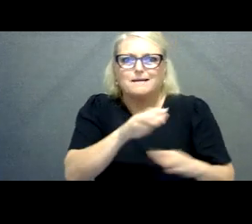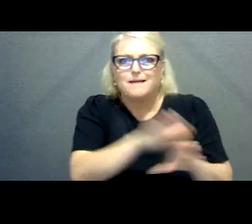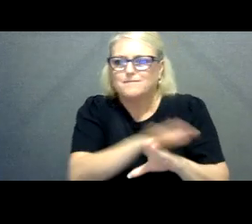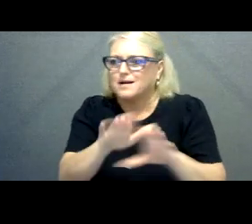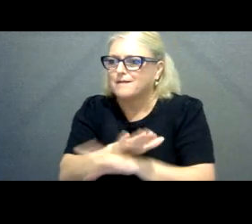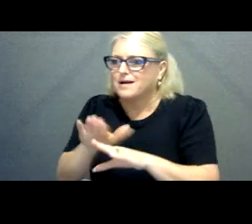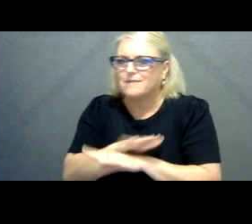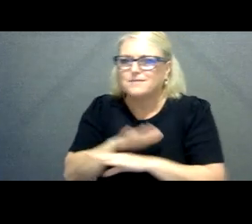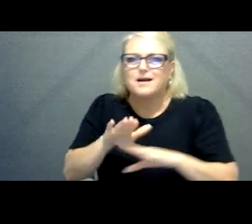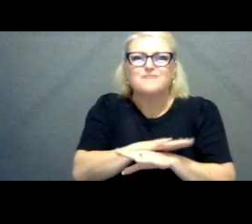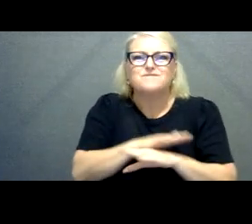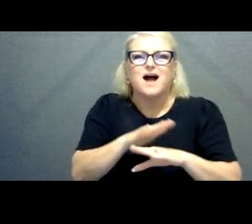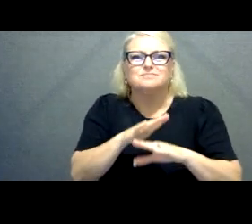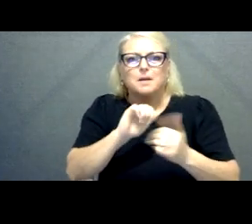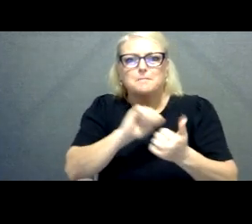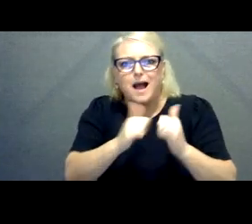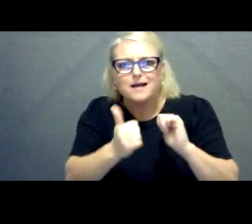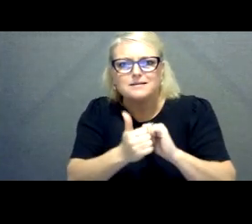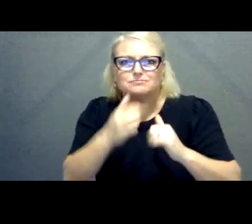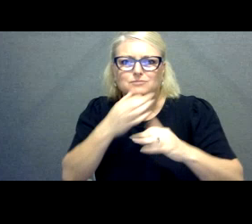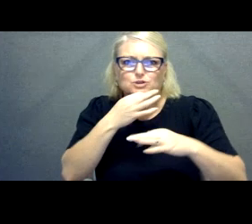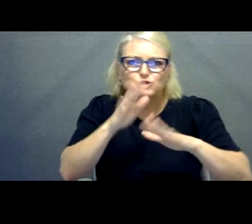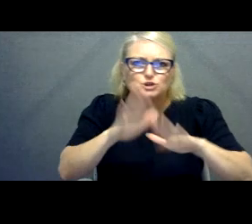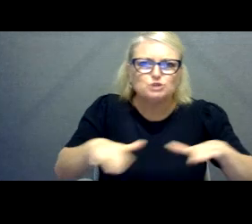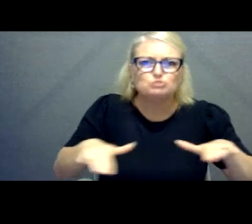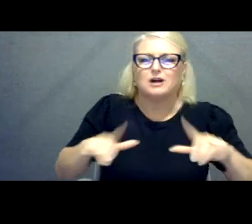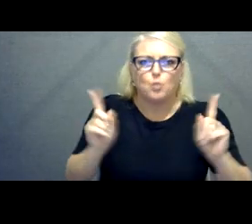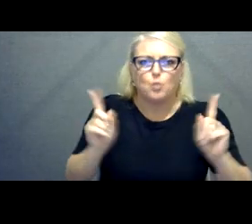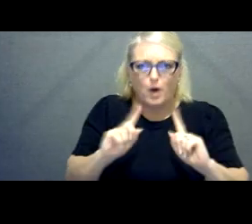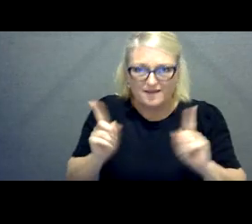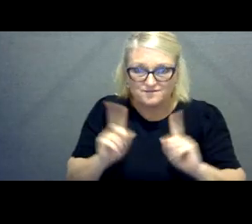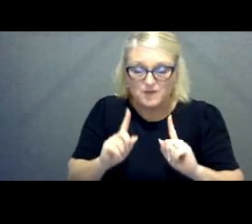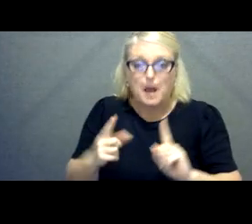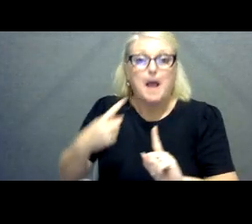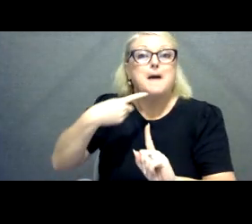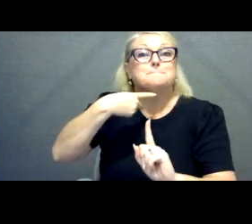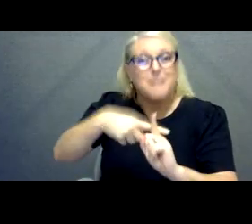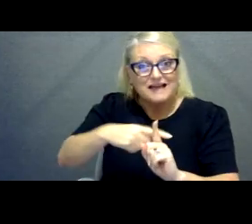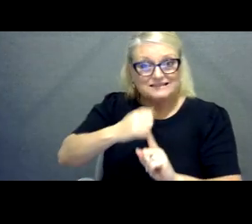got dependent children that means test takes that into account and if you're partnered again it